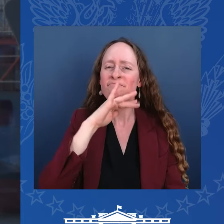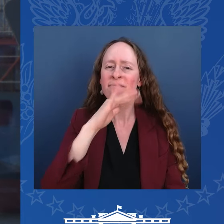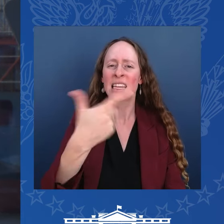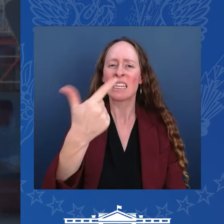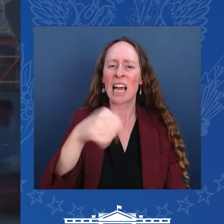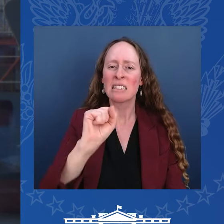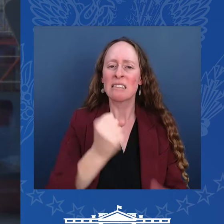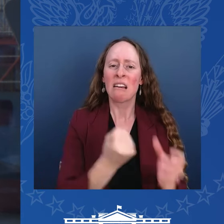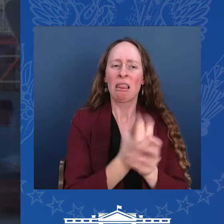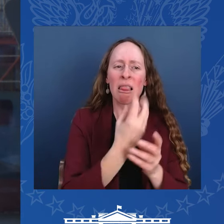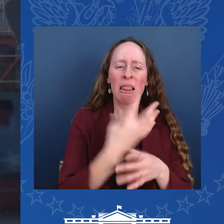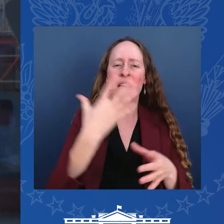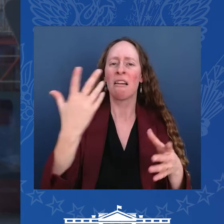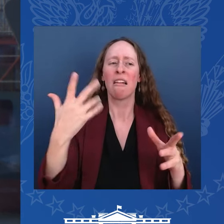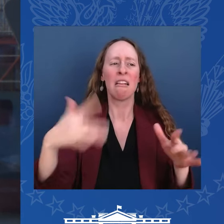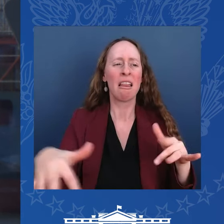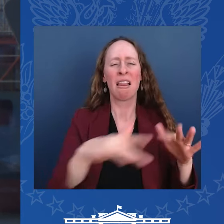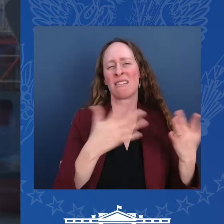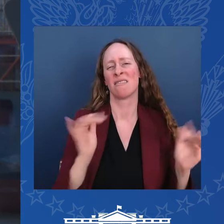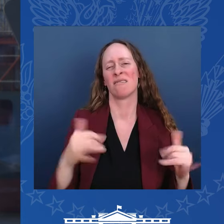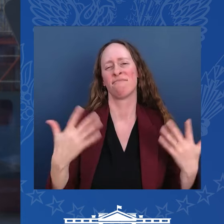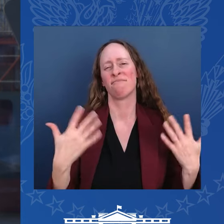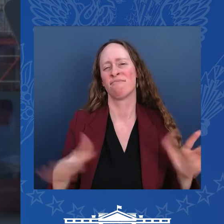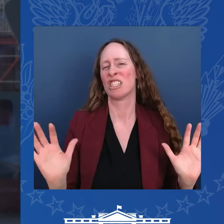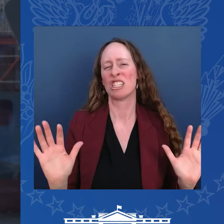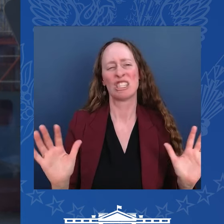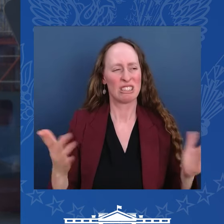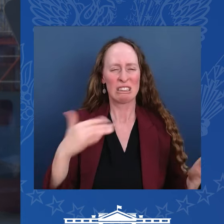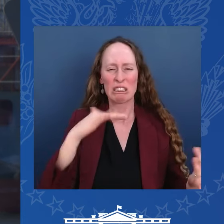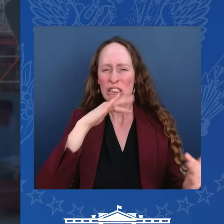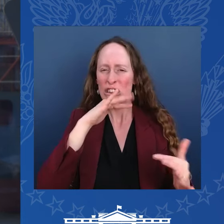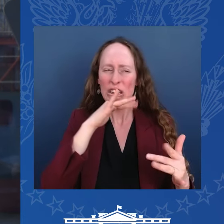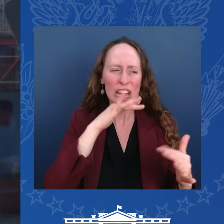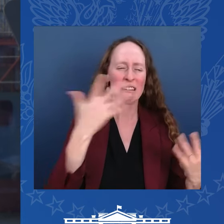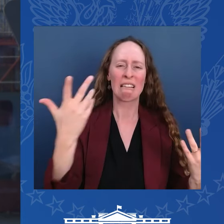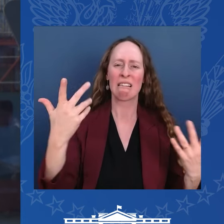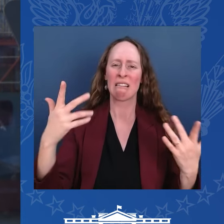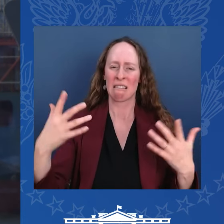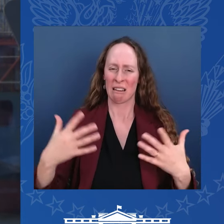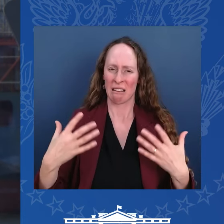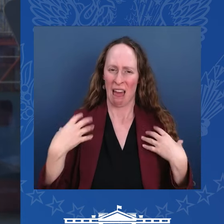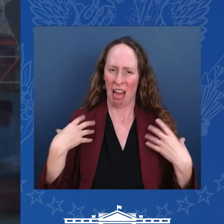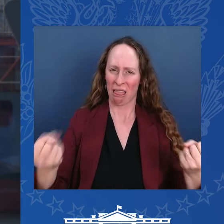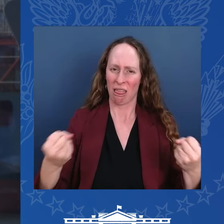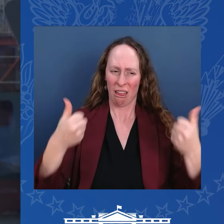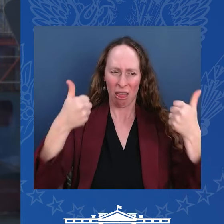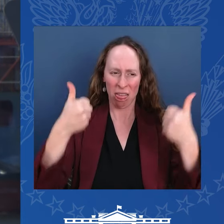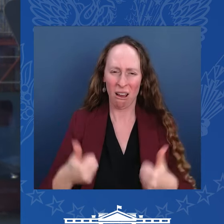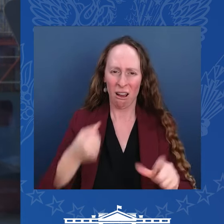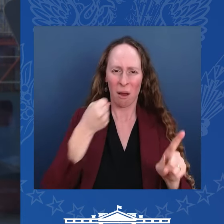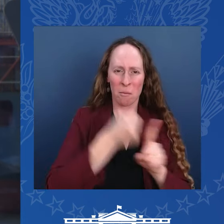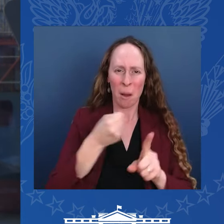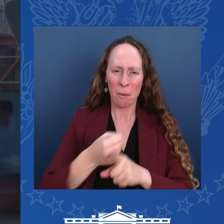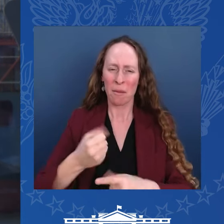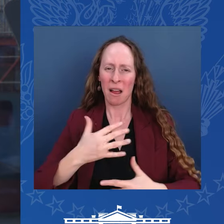Studies show more childhood asthma, lung disease and heart disease and cancer in folks who live close to ports.